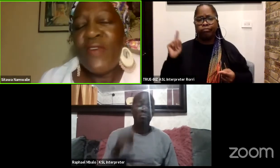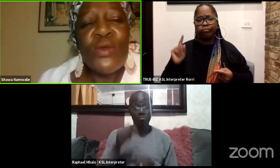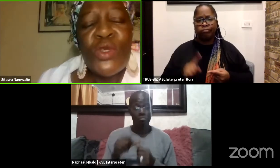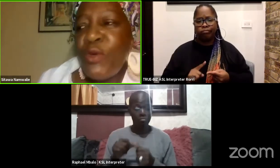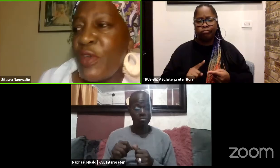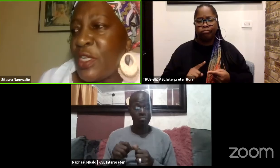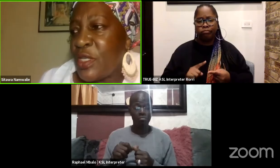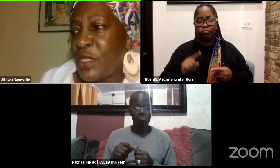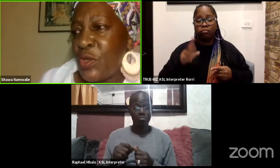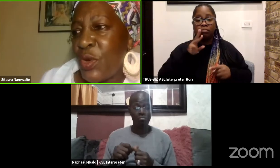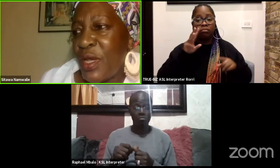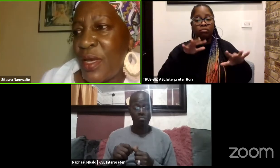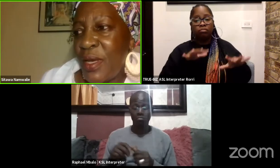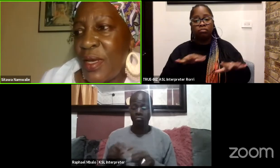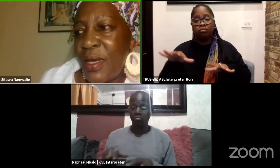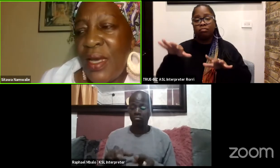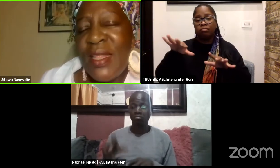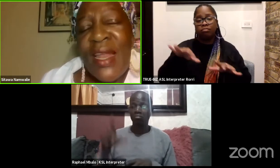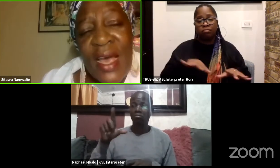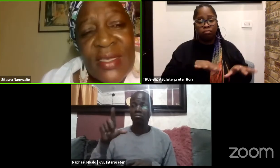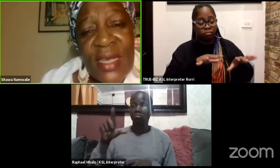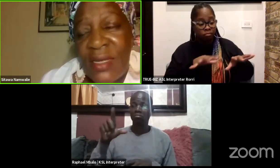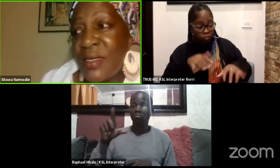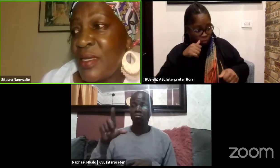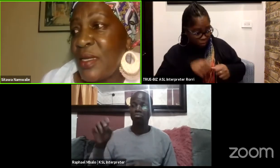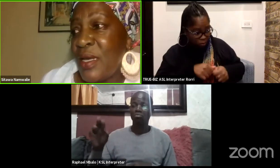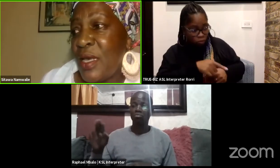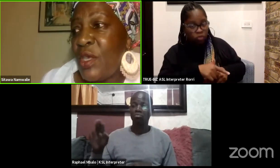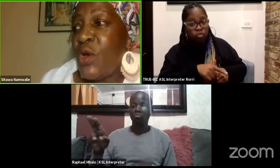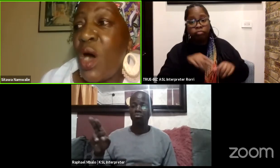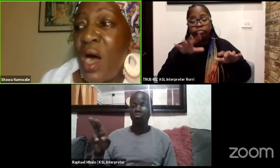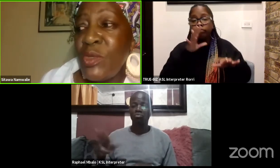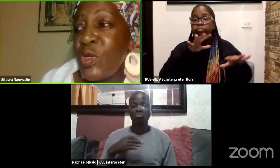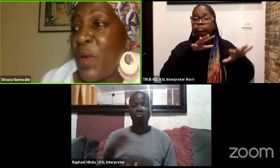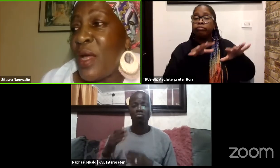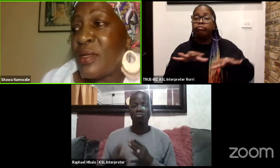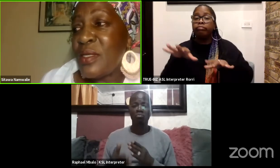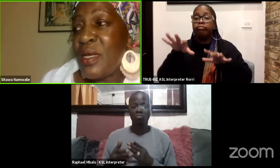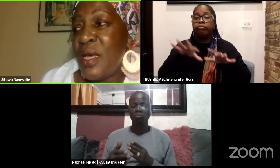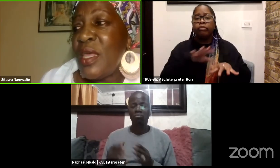River Lusumu finishes the story. "In the last set, your arms rebelled.